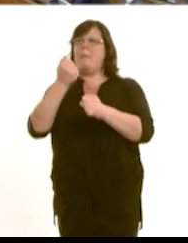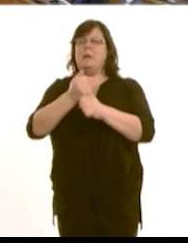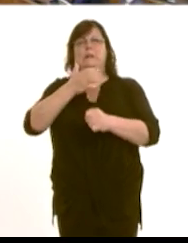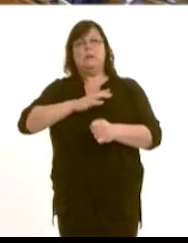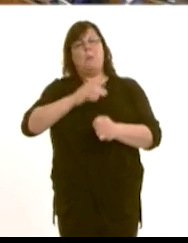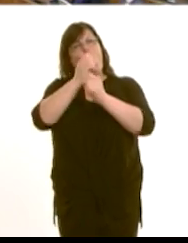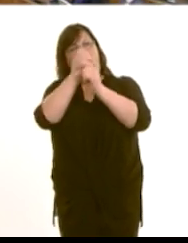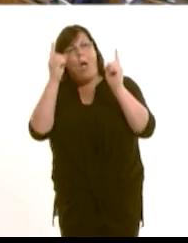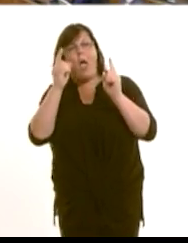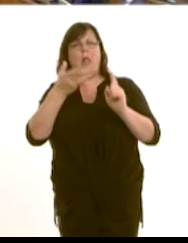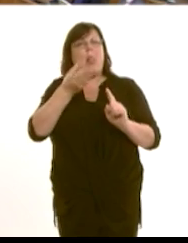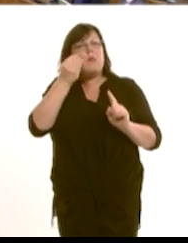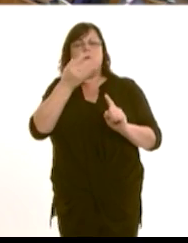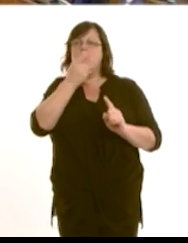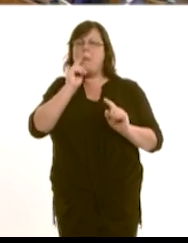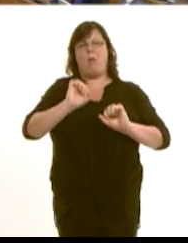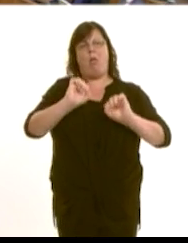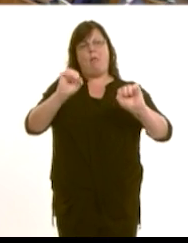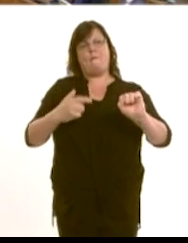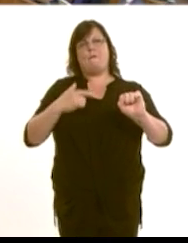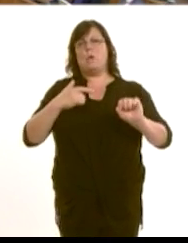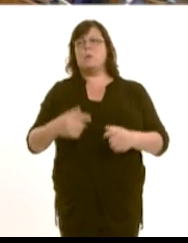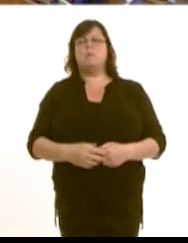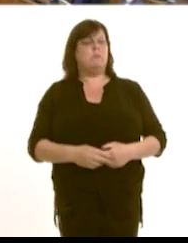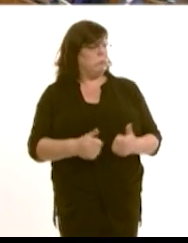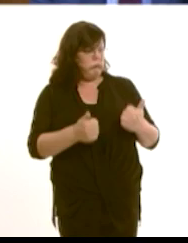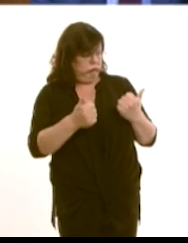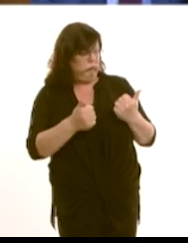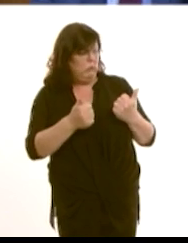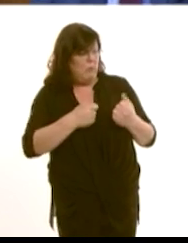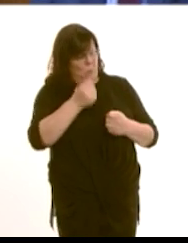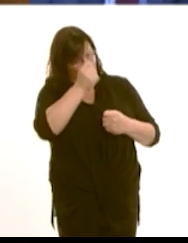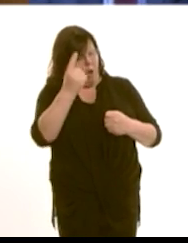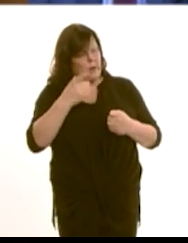Carwyn Jones: I entirely agree with that, and being able to engage with organisations is hugely important.